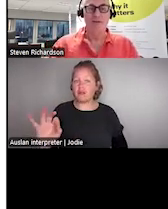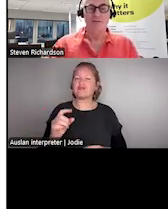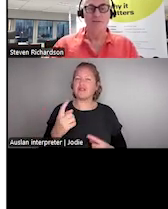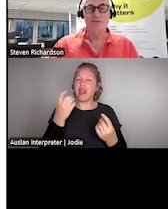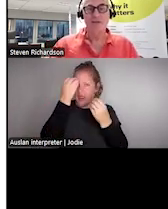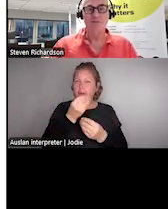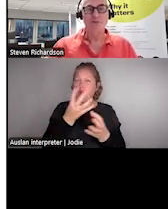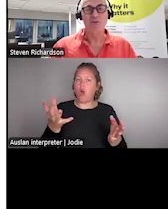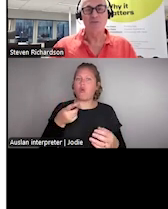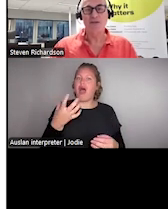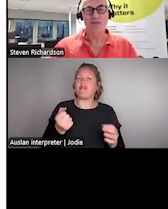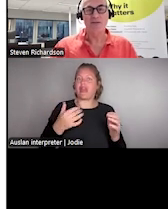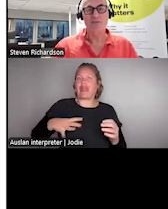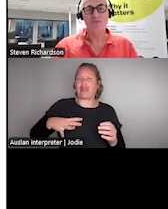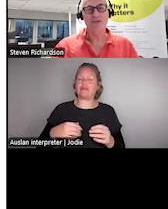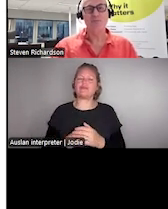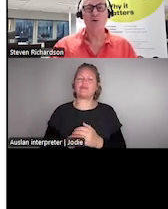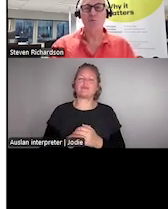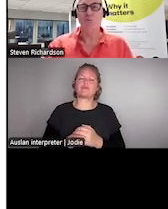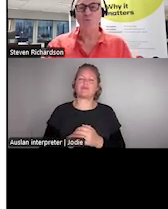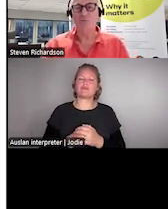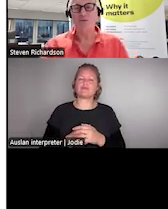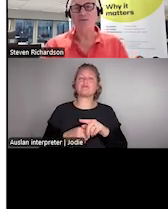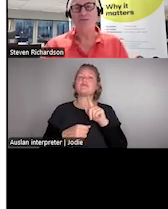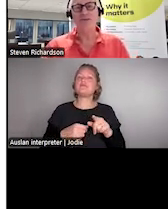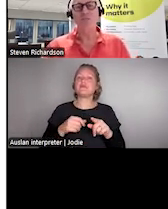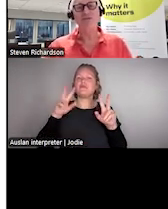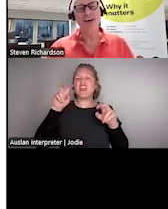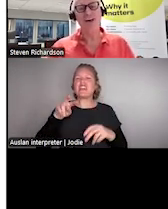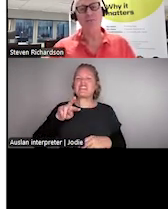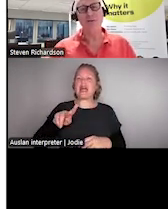The fifth D on the attendees of Giving Day's is what I would call Doublers. These are the